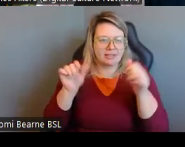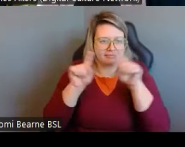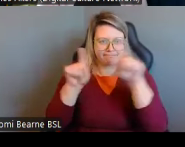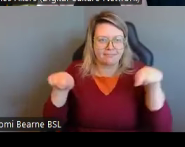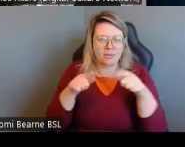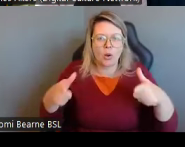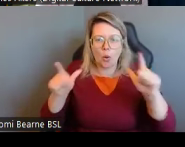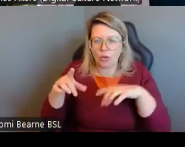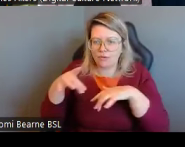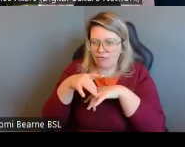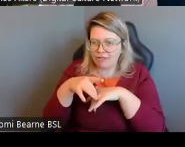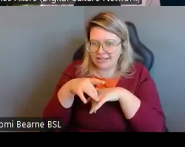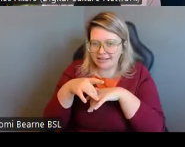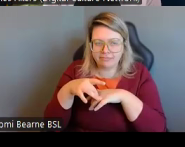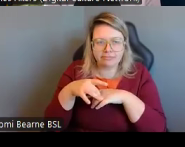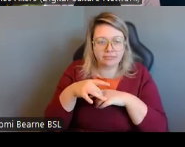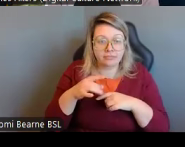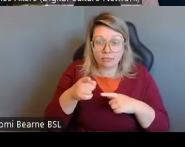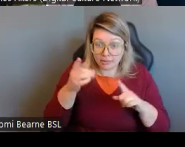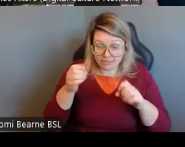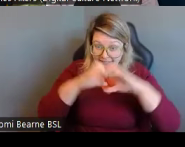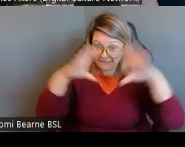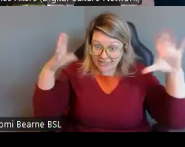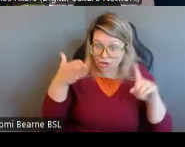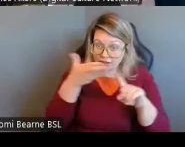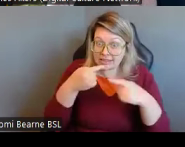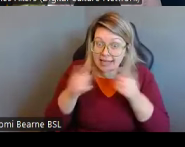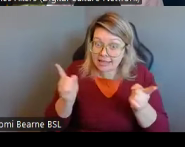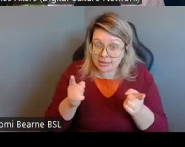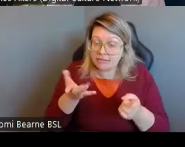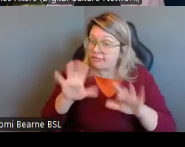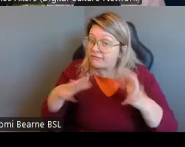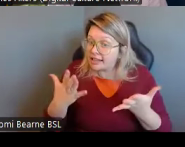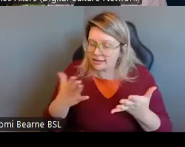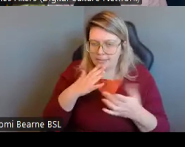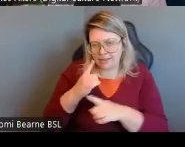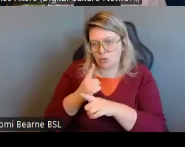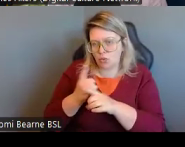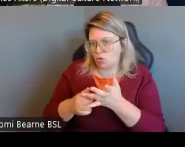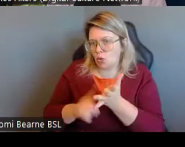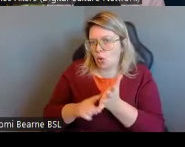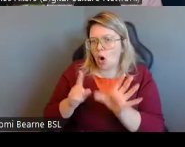Again, if you don't have one, speak to Ollie. He's here for you. He can talk you through that. We'll nail down what it is you're here to do,